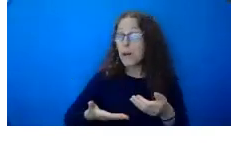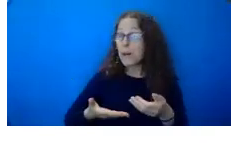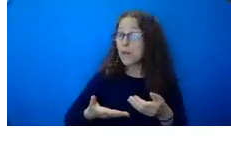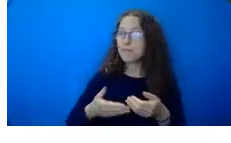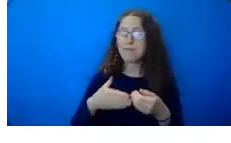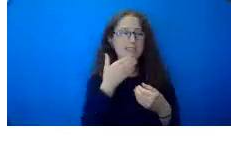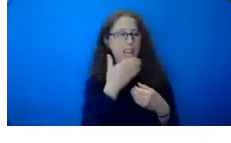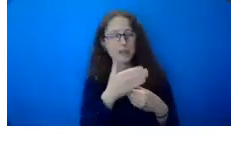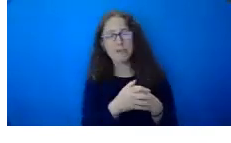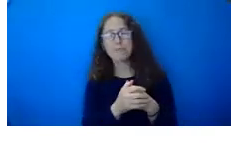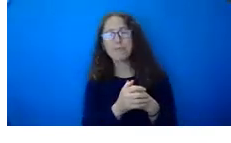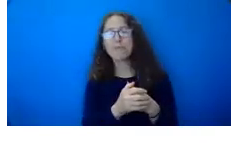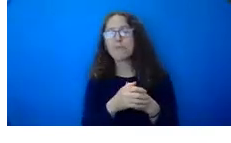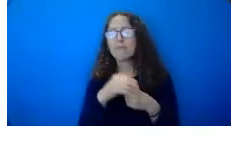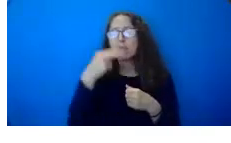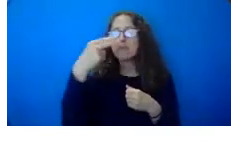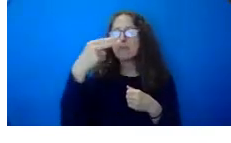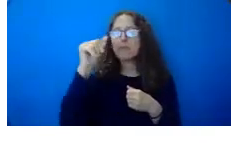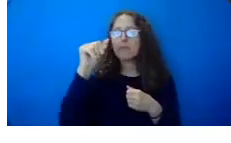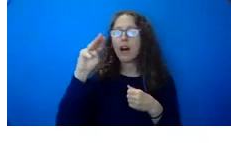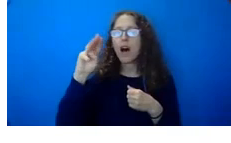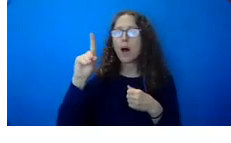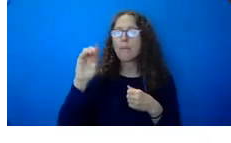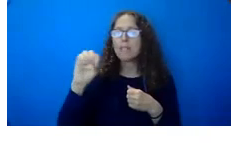. » THIS IS JONATHAN FROM GLOBAL